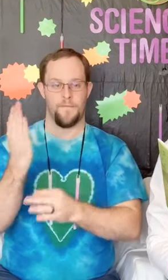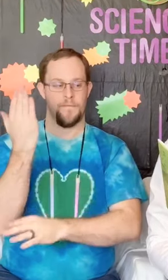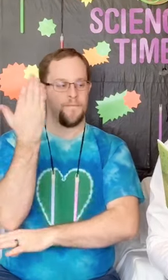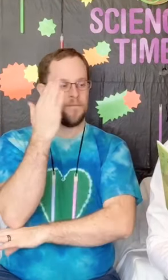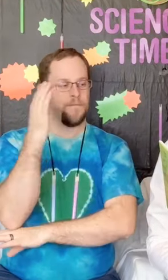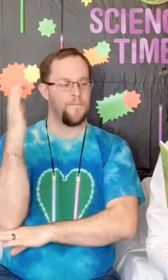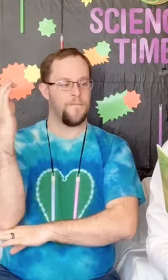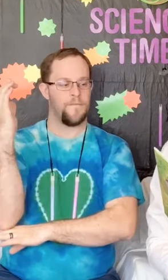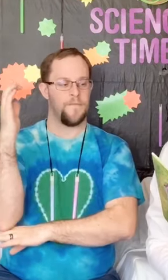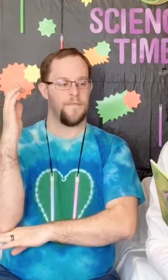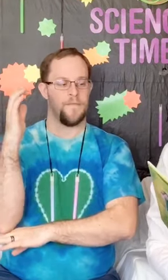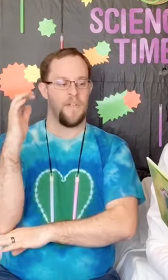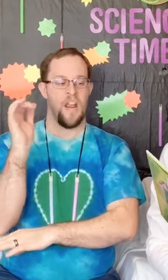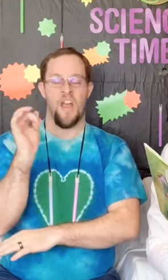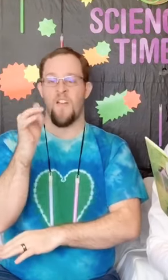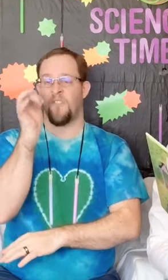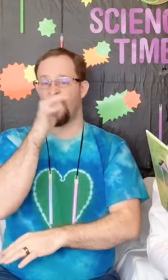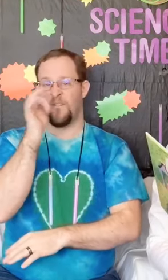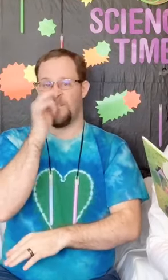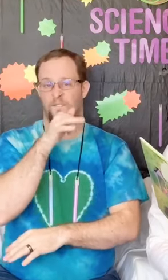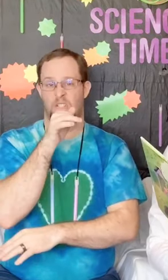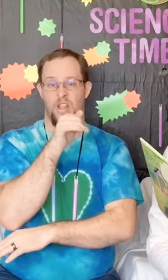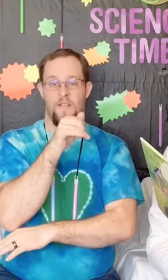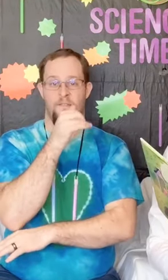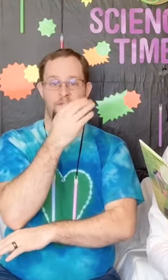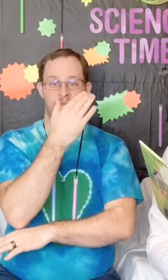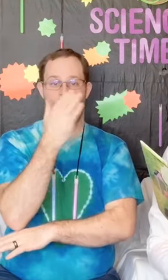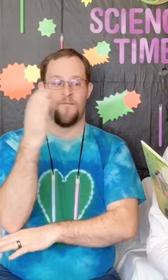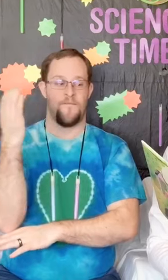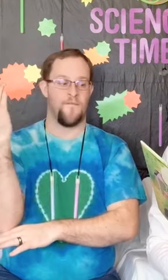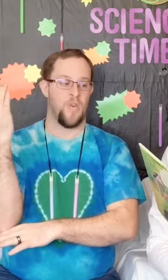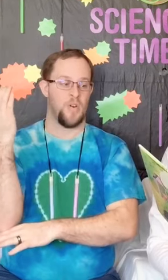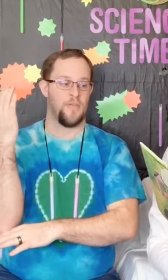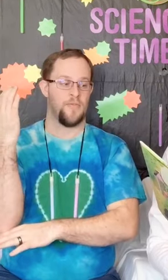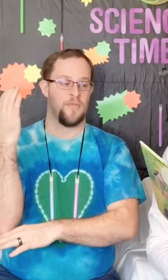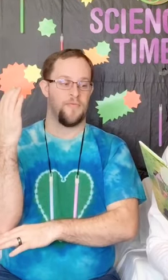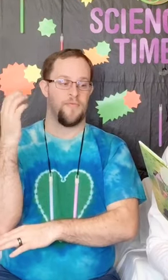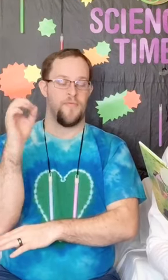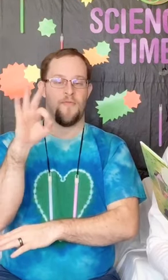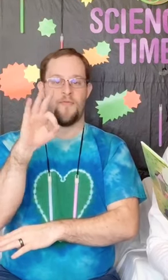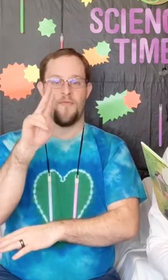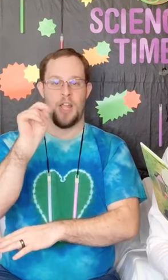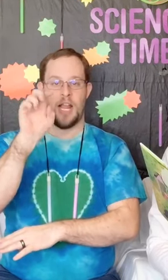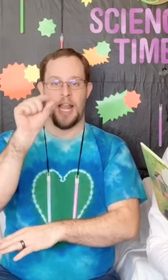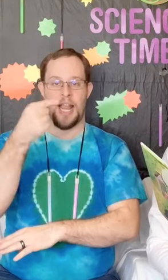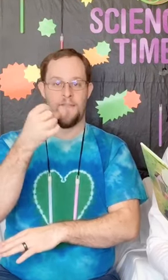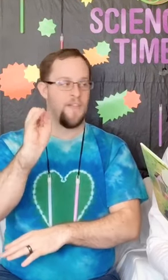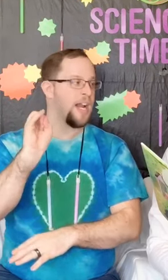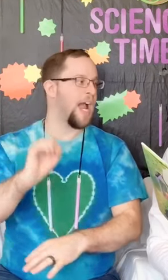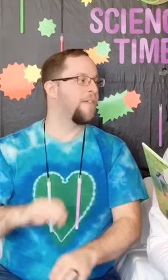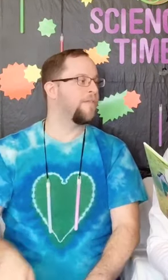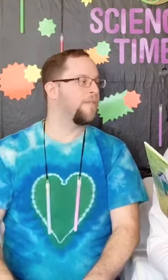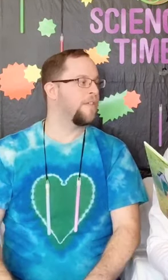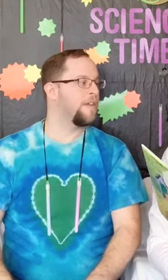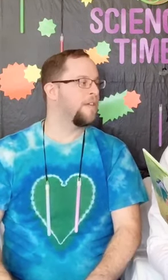funky forest fungi. Fungi? Funky forest fungi. AARON: Fungi. CALI: Fungi. AARON: Fungi.